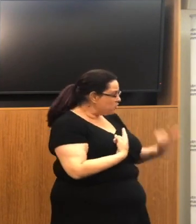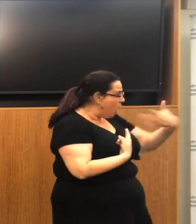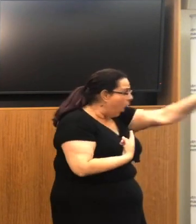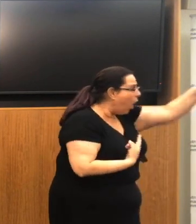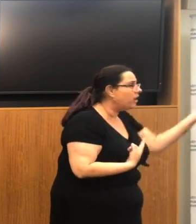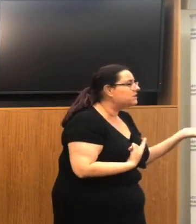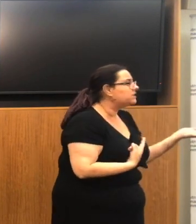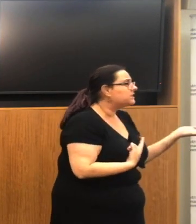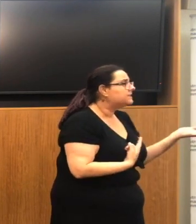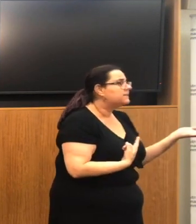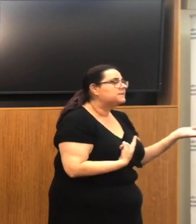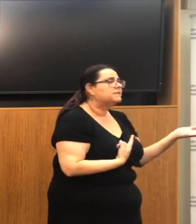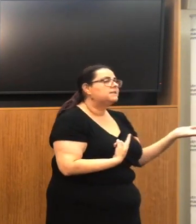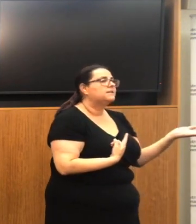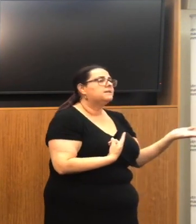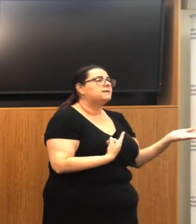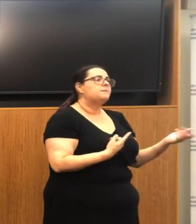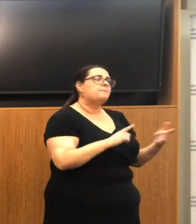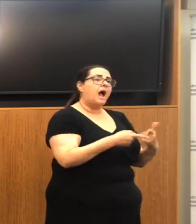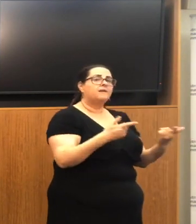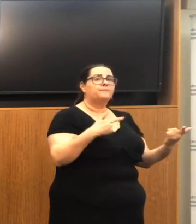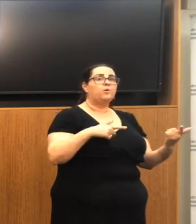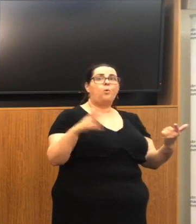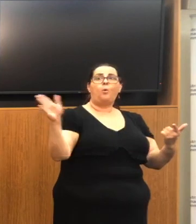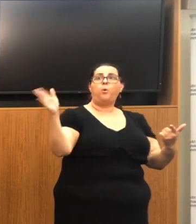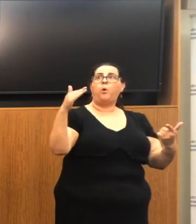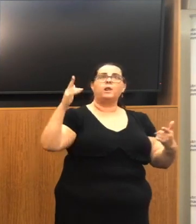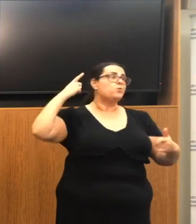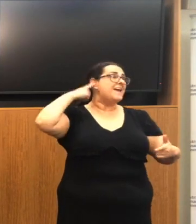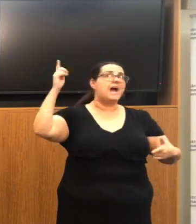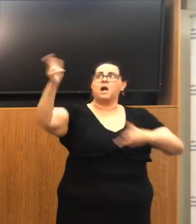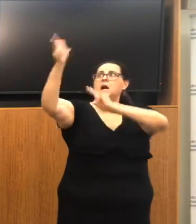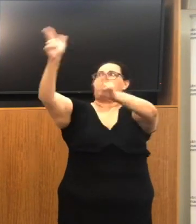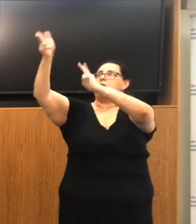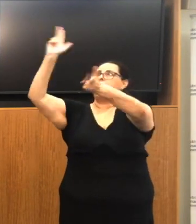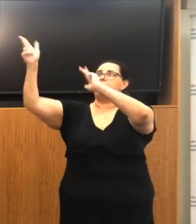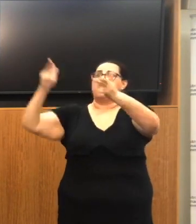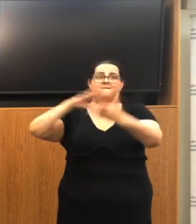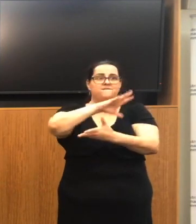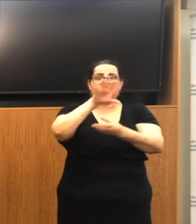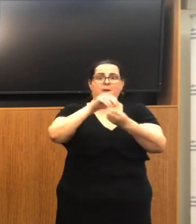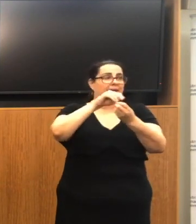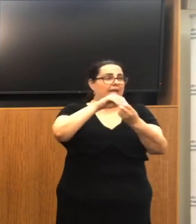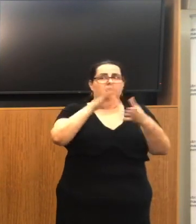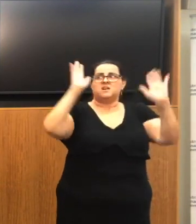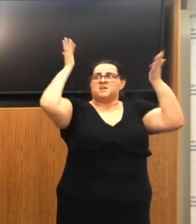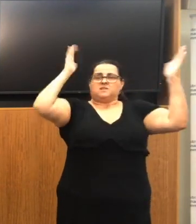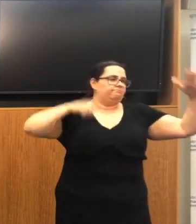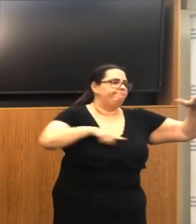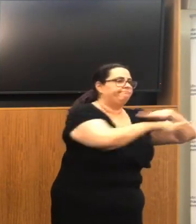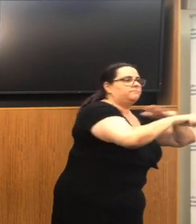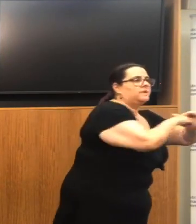But of course at that split second, when you hear the gunshots, families aren't necessarily leaving someone